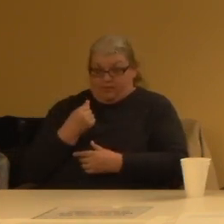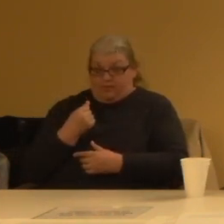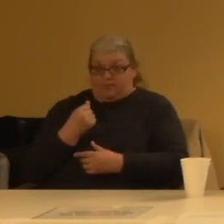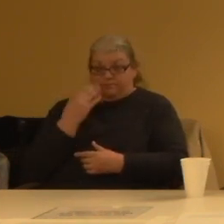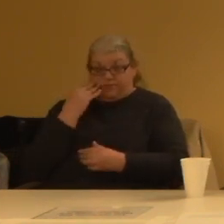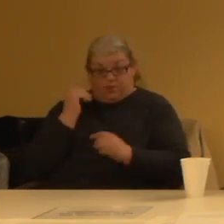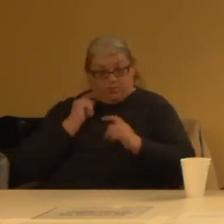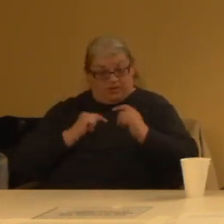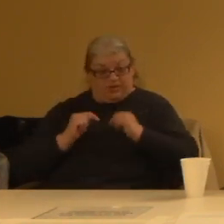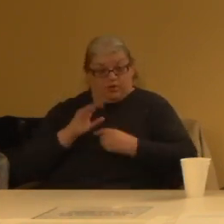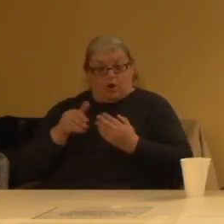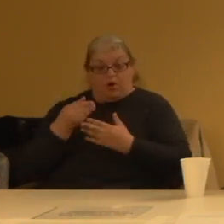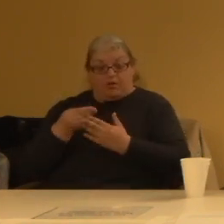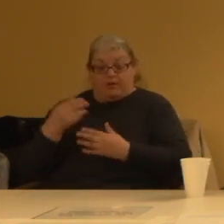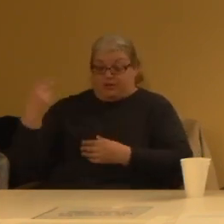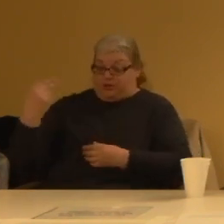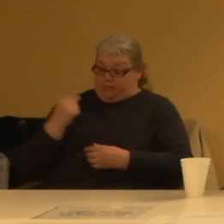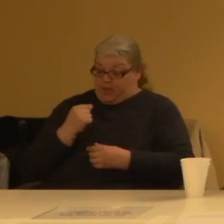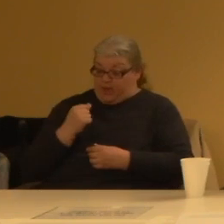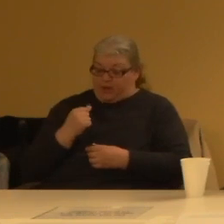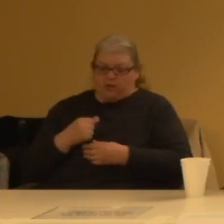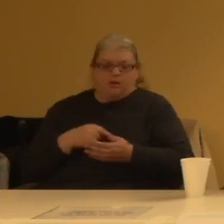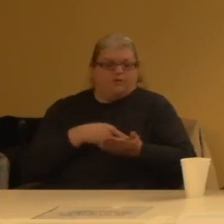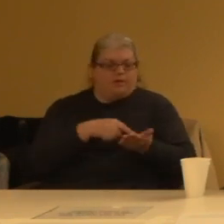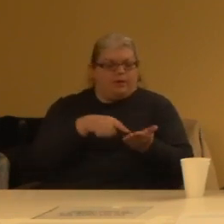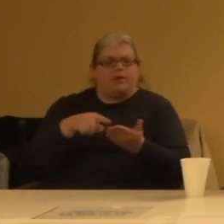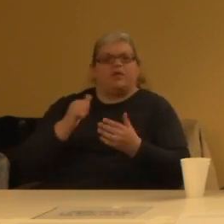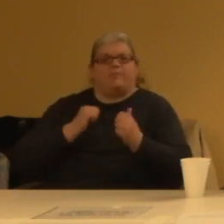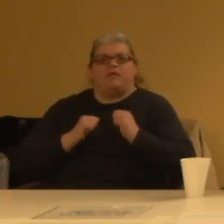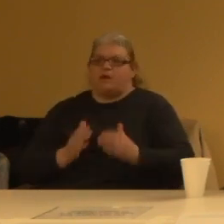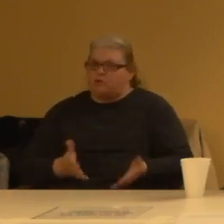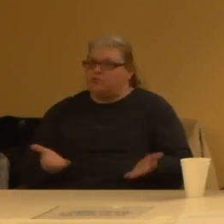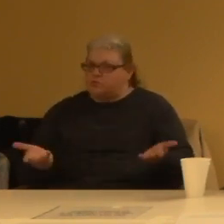all that money that they get back would go to pay actors. I mean that's how we all are, like theater artists are always